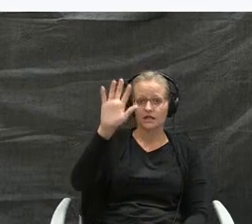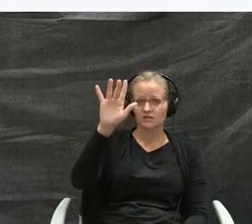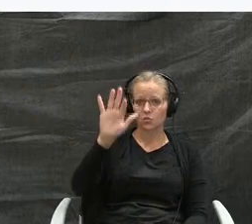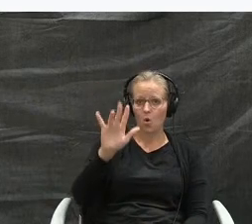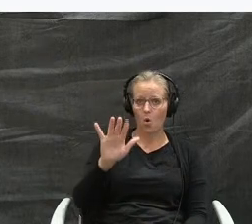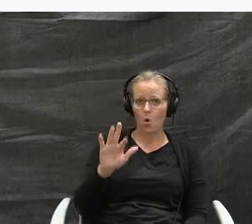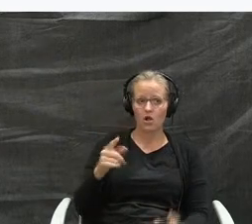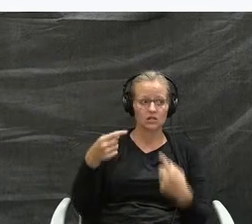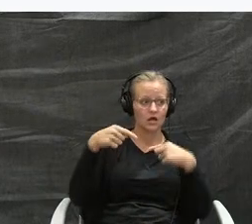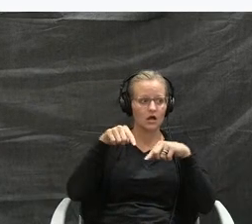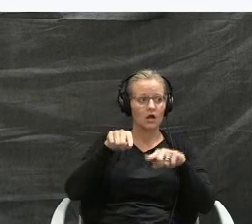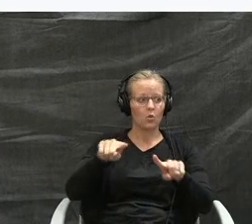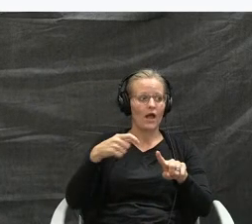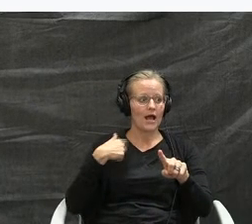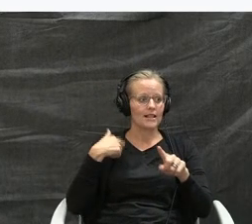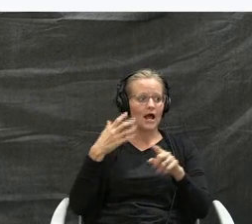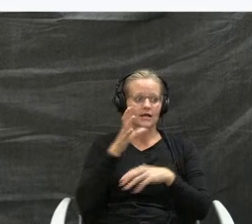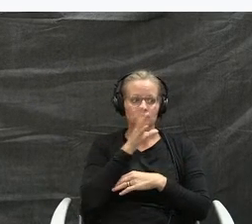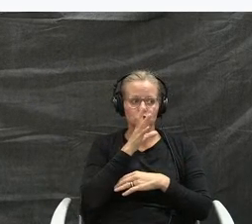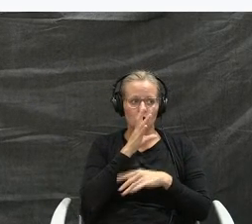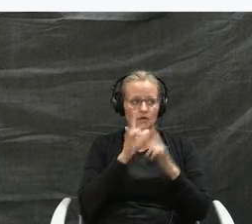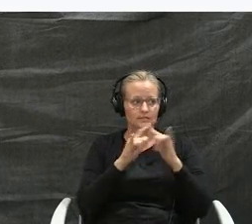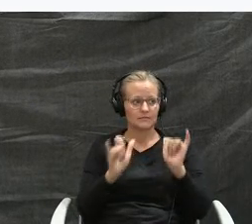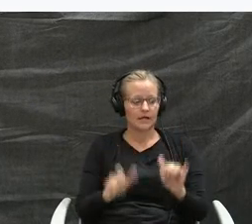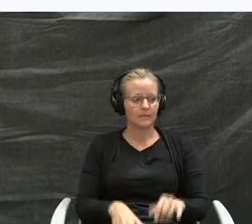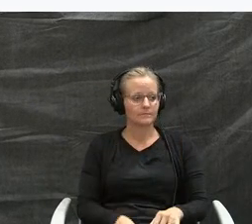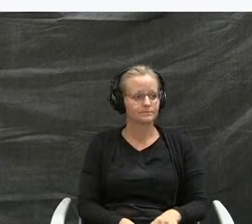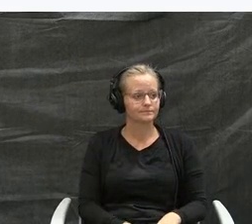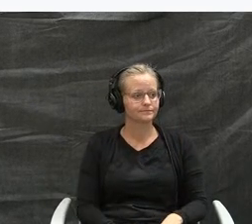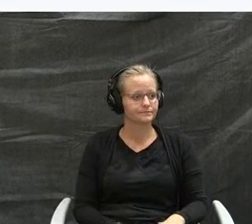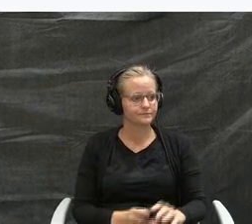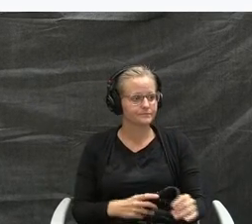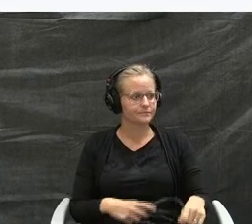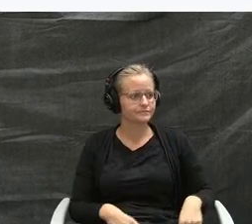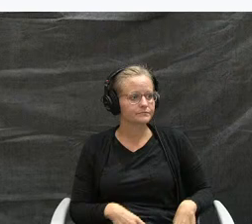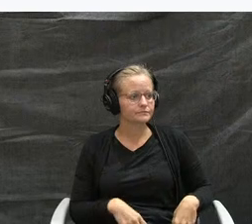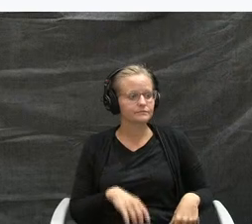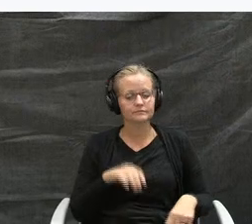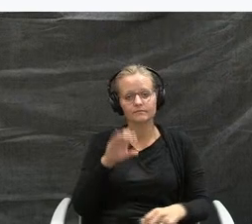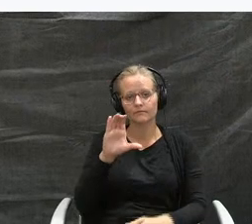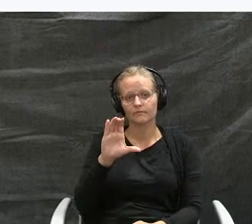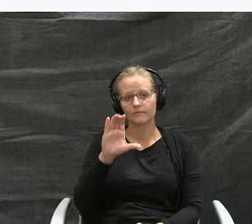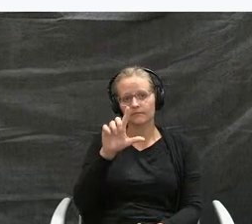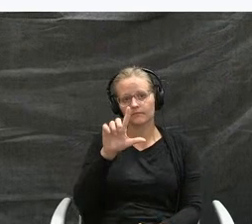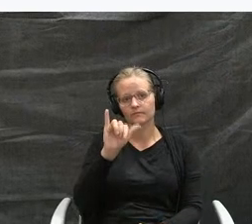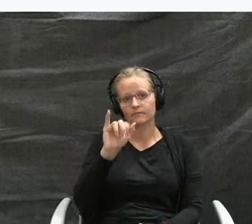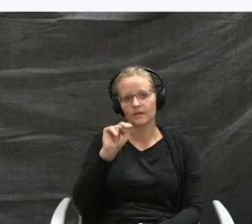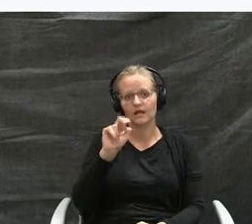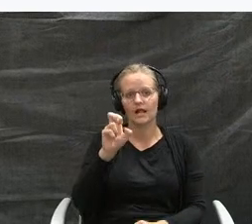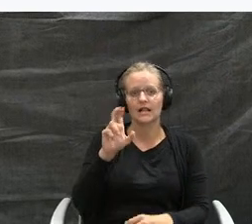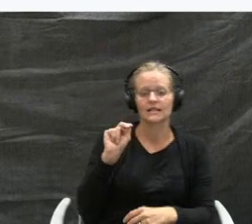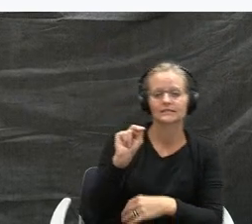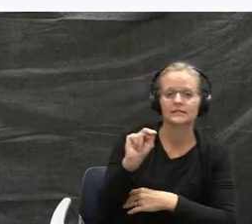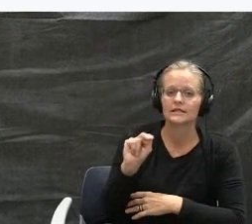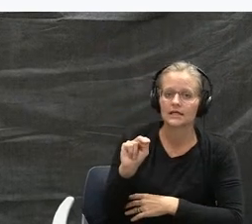would please as I as I talk here, we have Clinton Fenner who took the lead with our grades nine through 12 team.